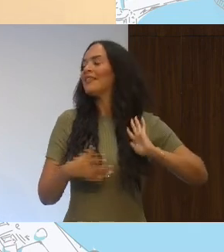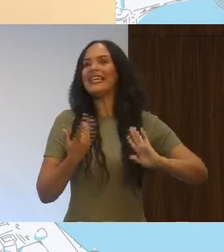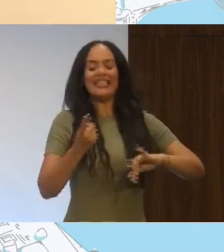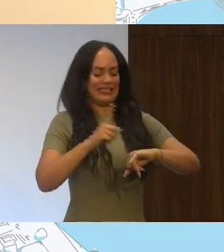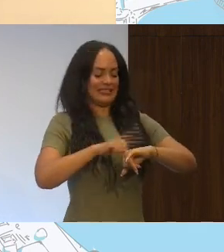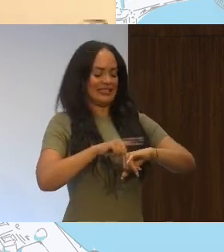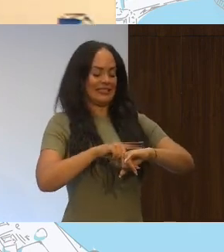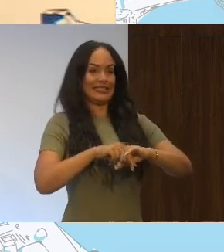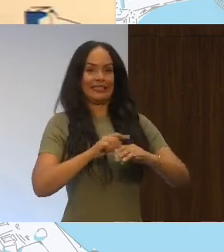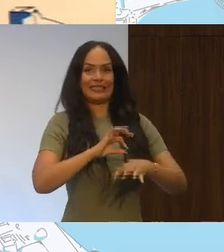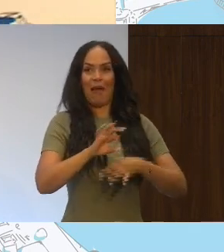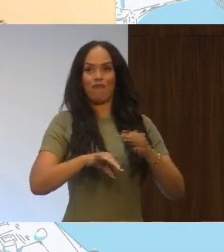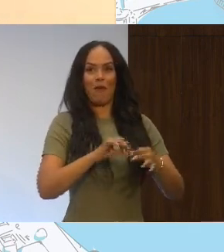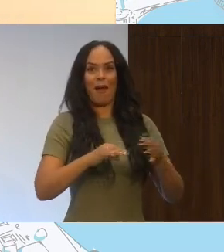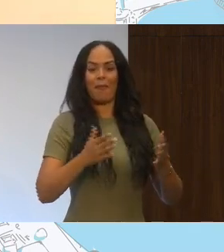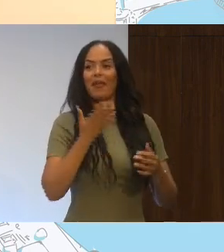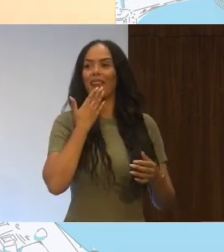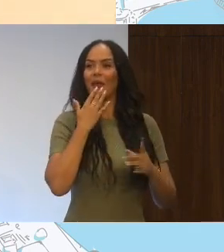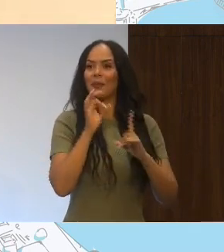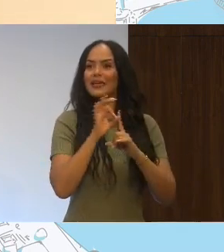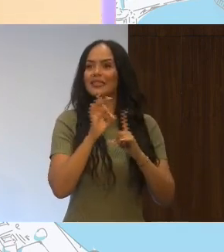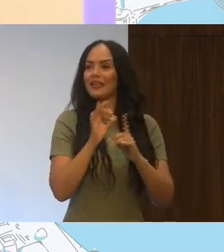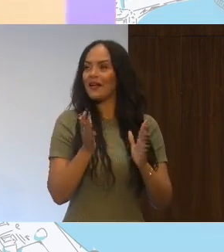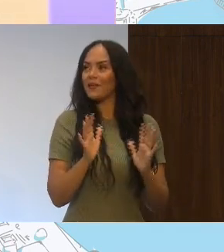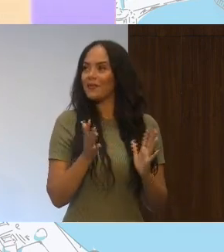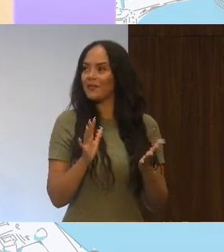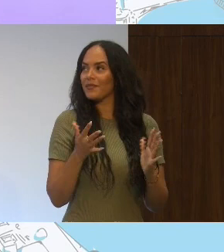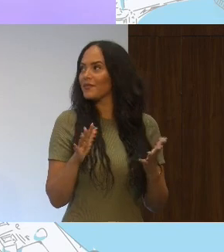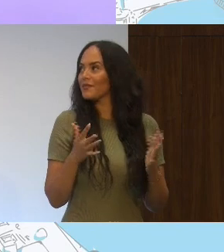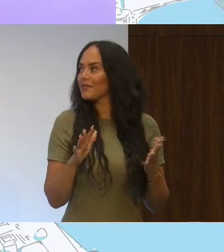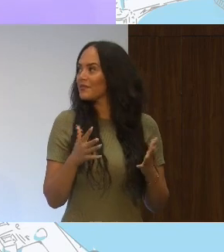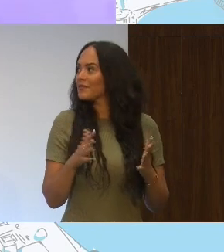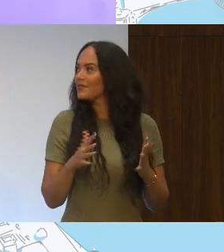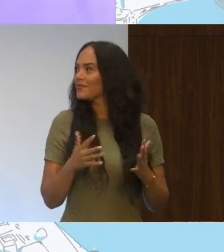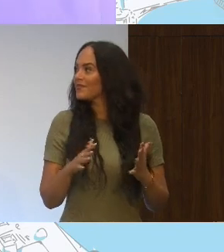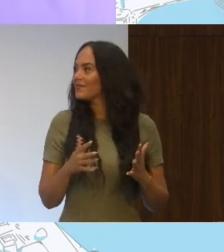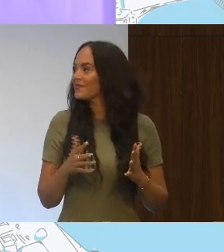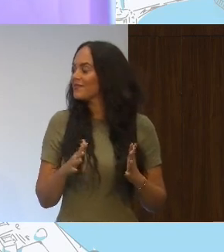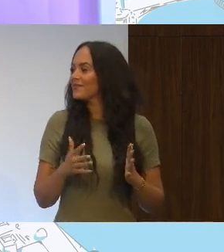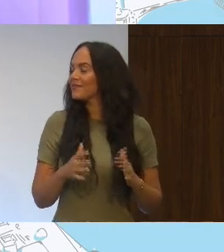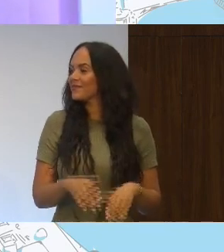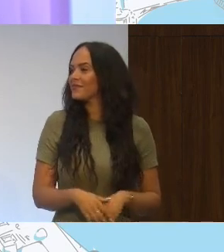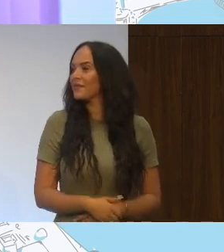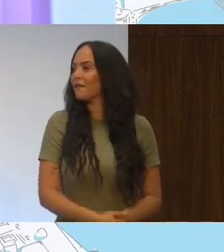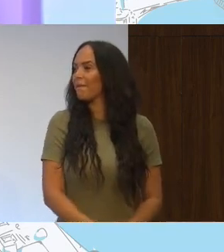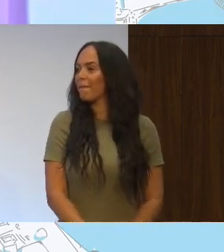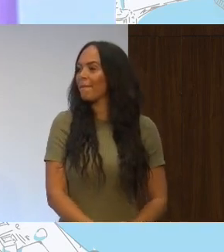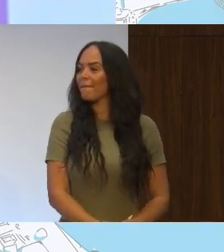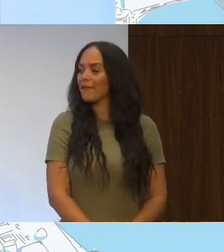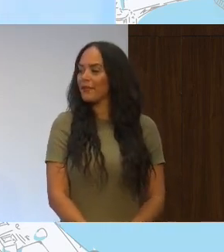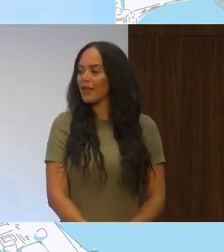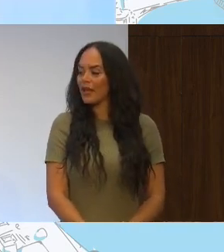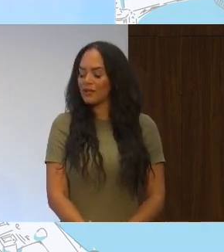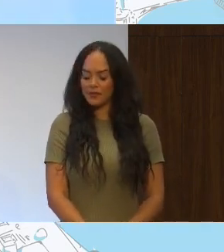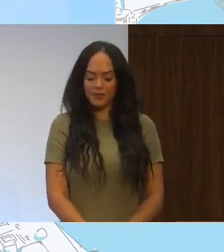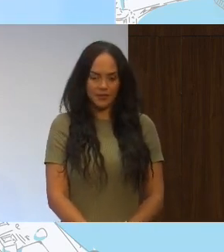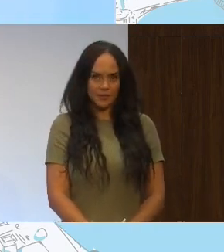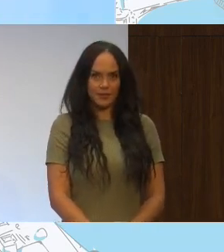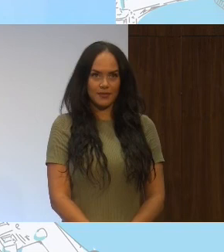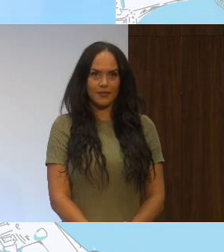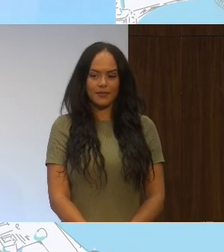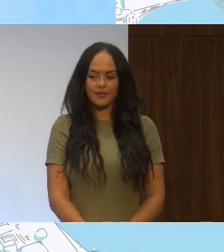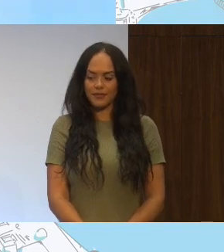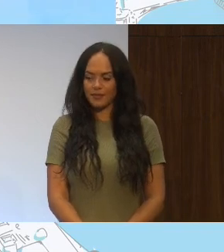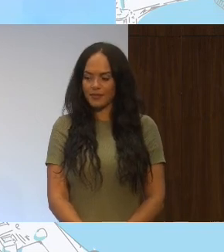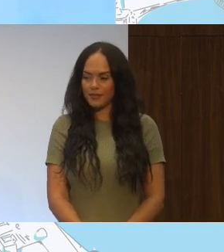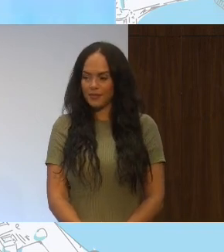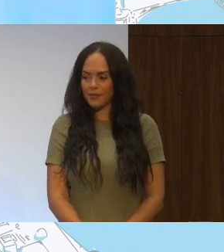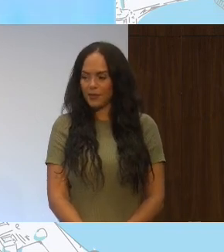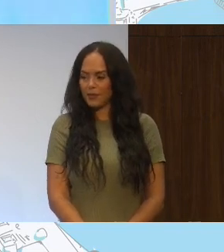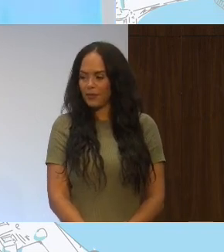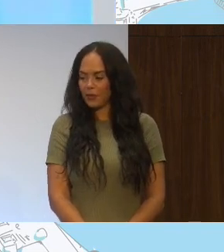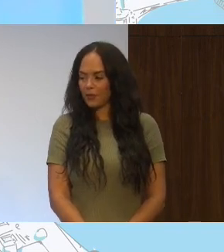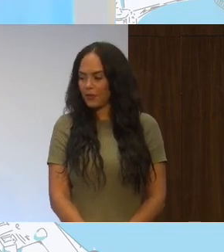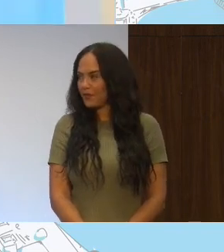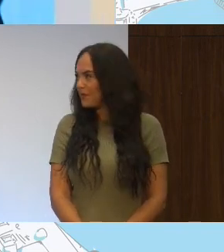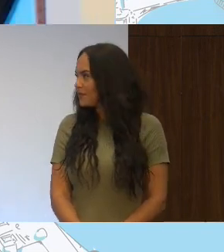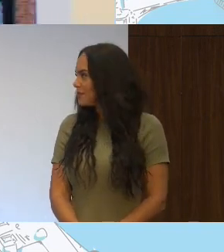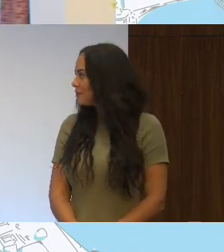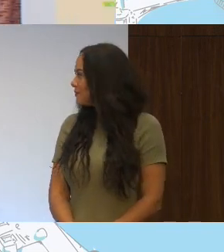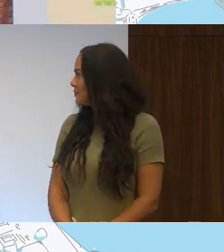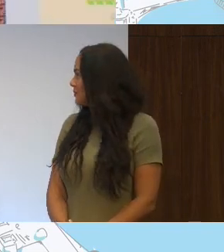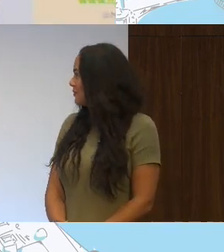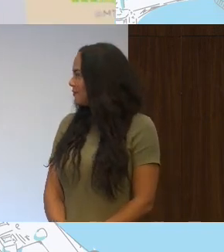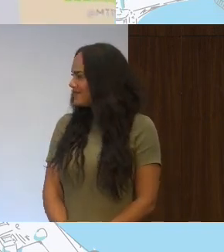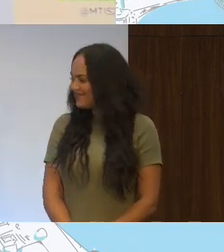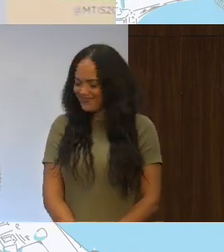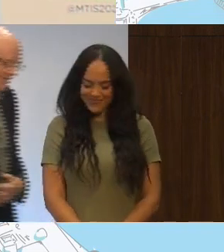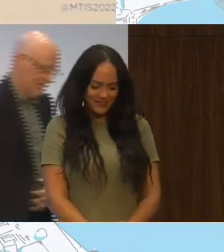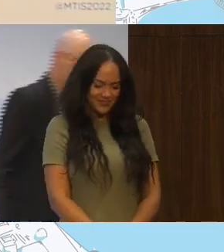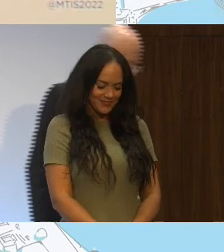so thank you very much, Peter.